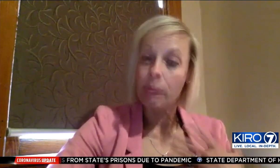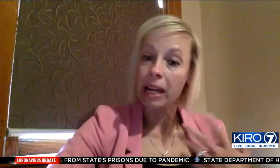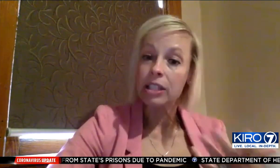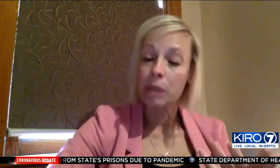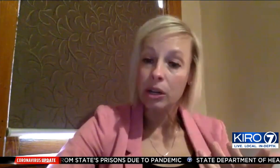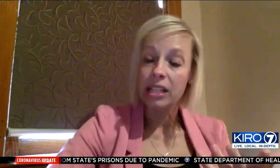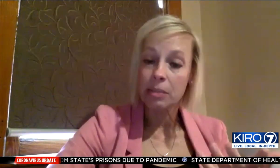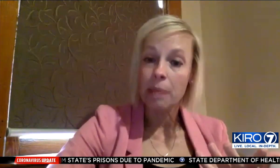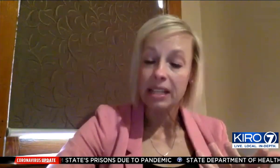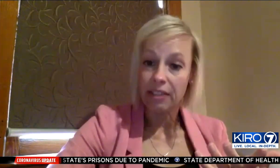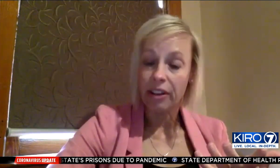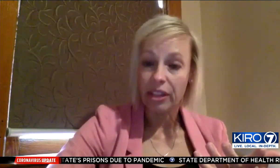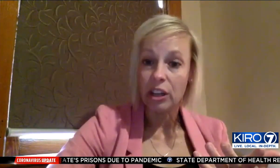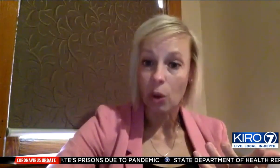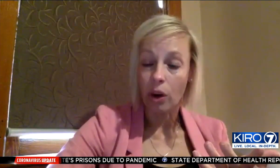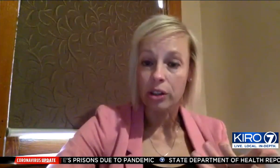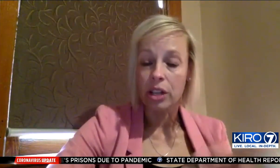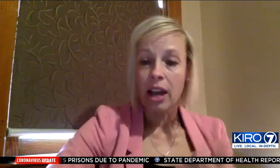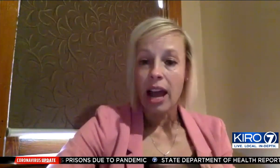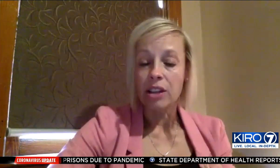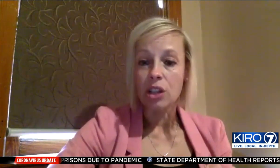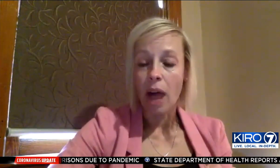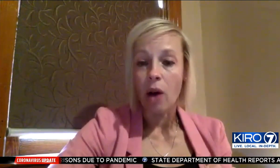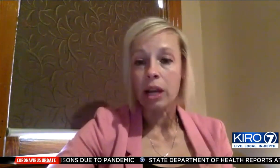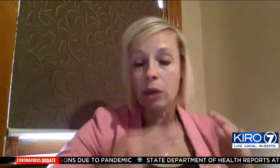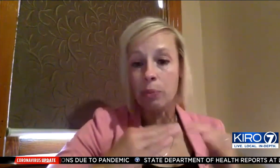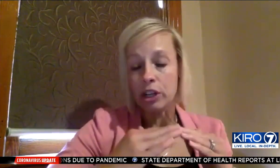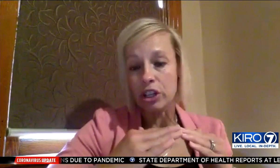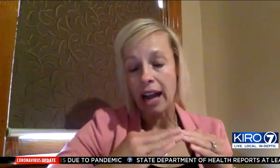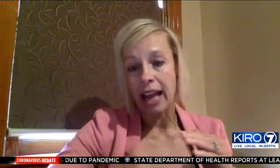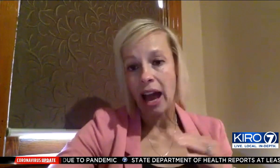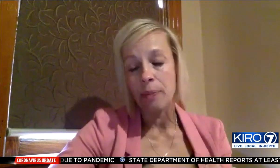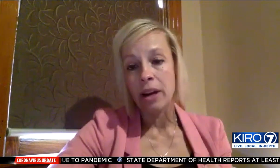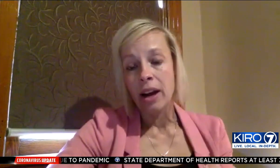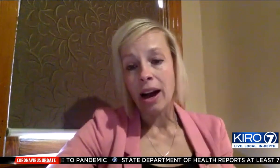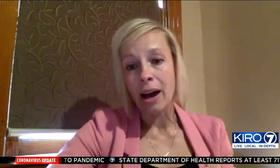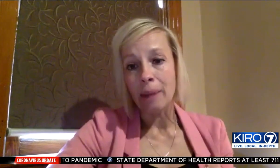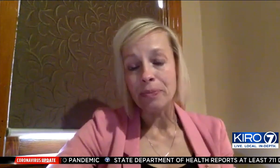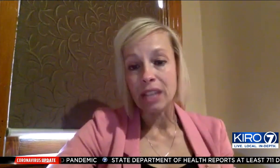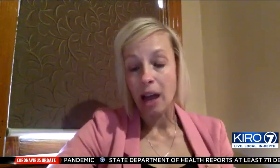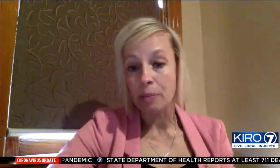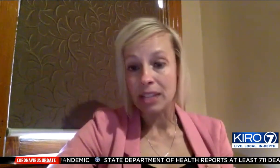LOSS. THEY'RE EITHER DEAF OR HARD OF HEARING THEMSELVES OR THEY HAVE A FAMILY MEMBER. WE ARE ALL IN THIS TOGETHER,